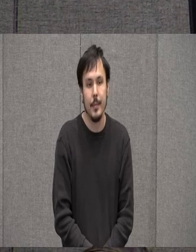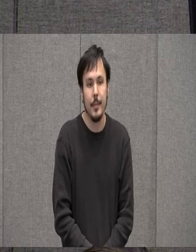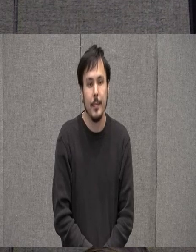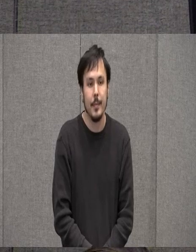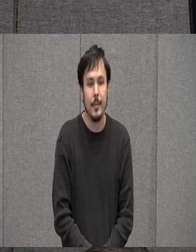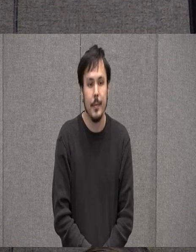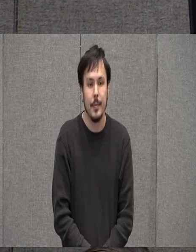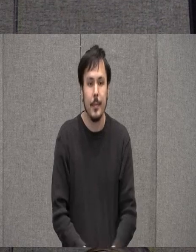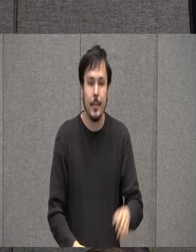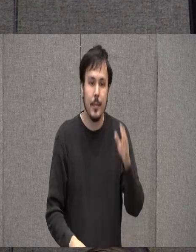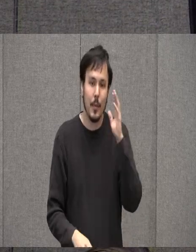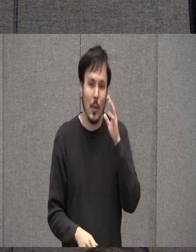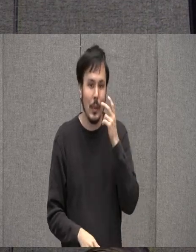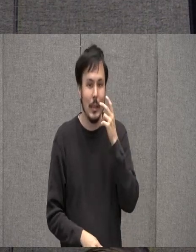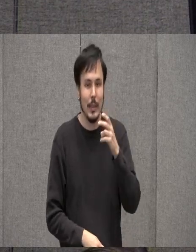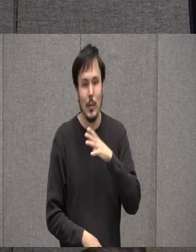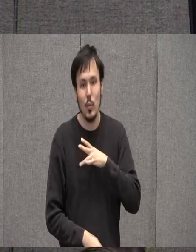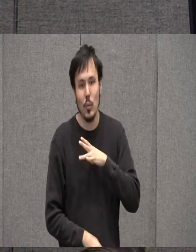Gotta get his cool little things on his helmet.